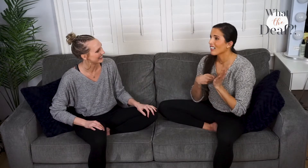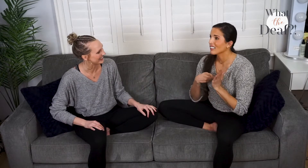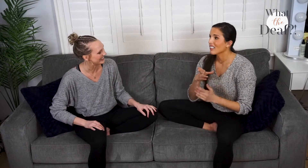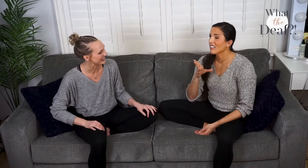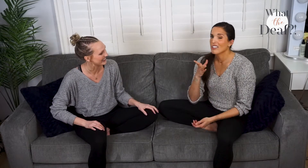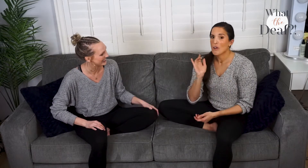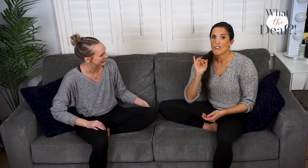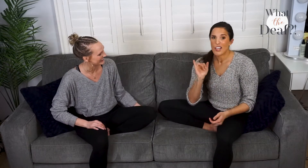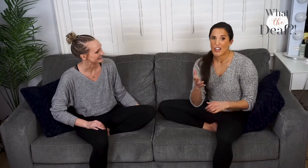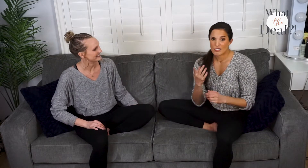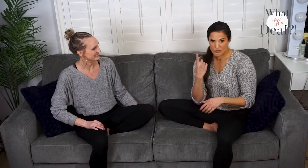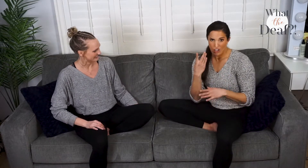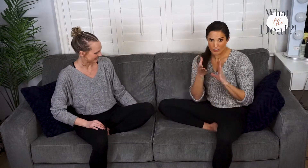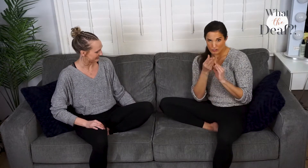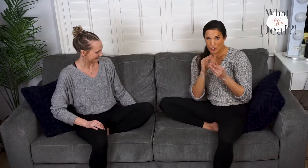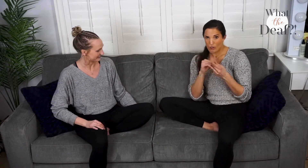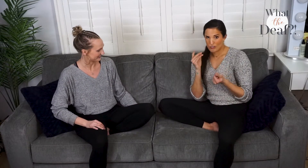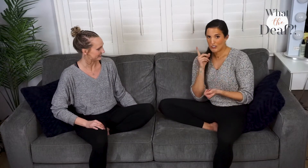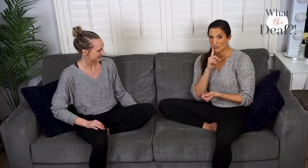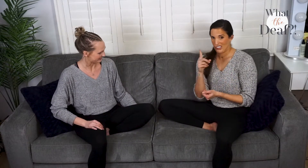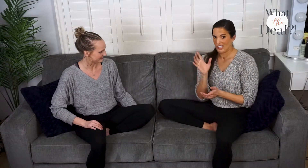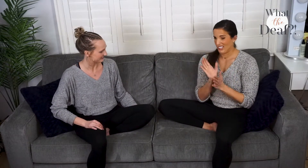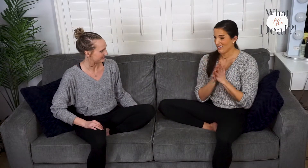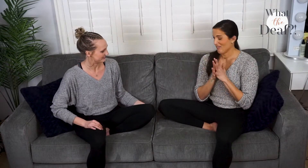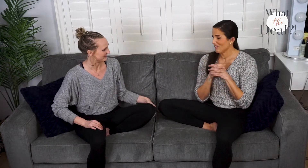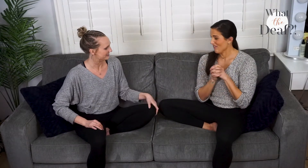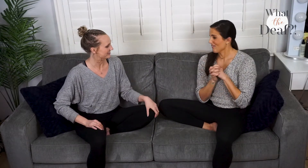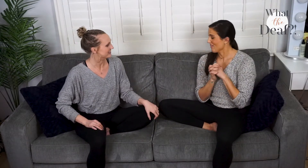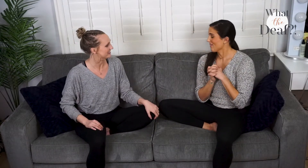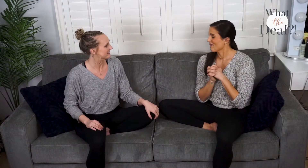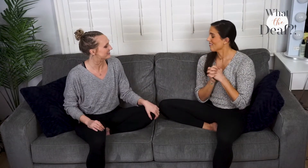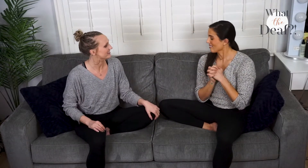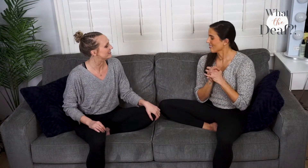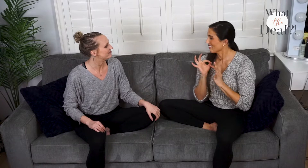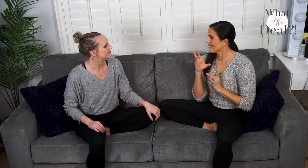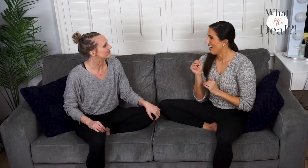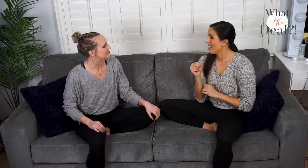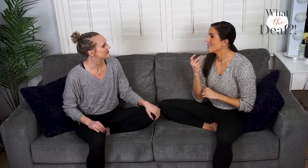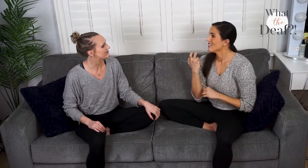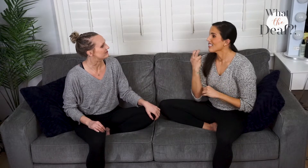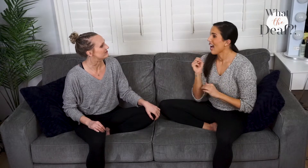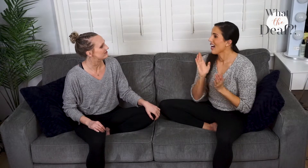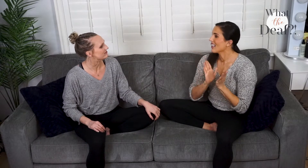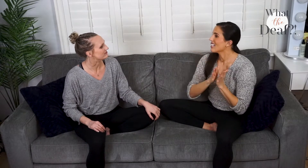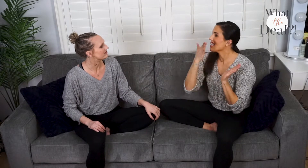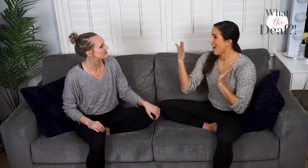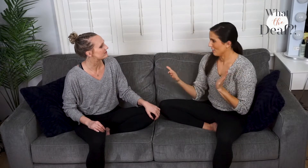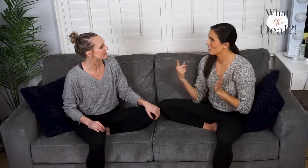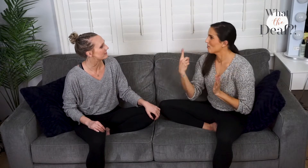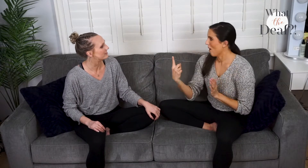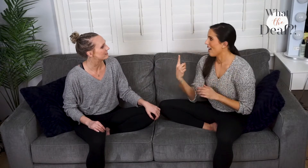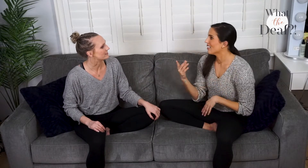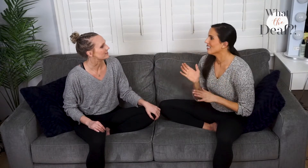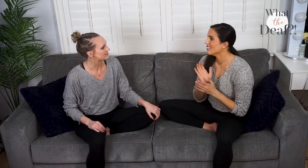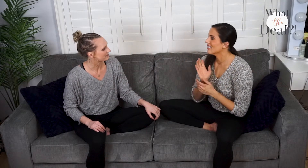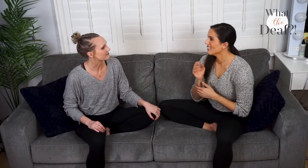Honestly, that was just one little story. That was really fun. But now the next story.